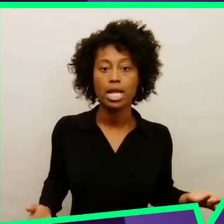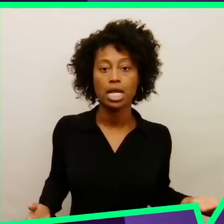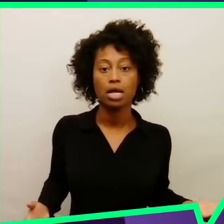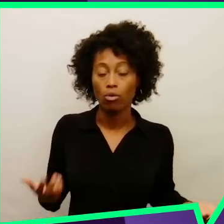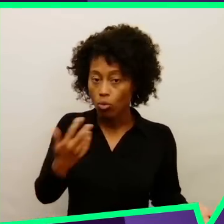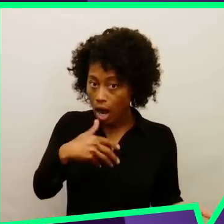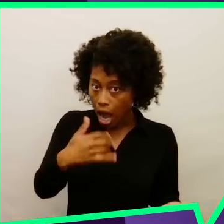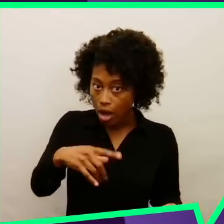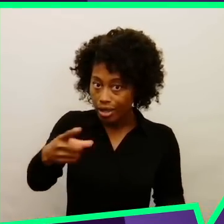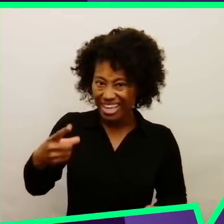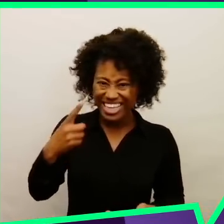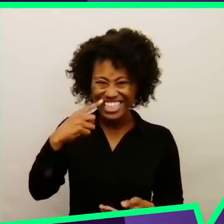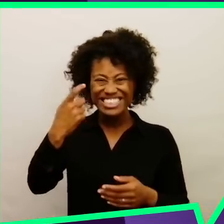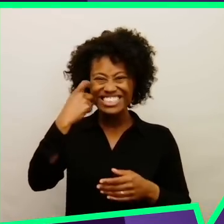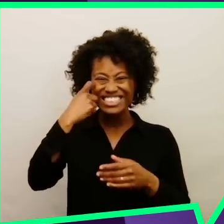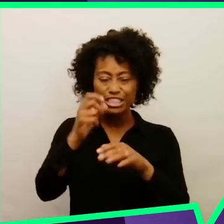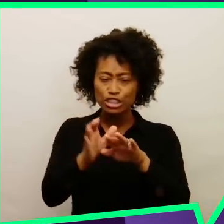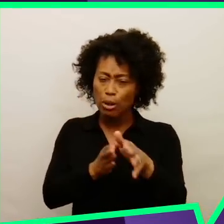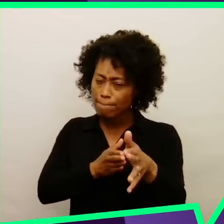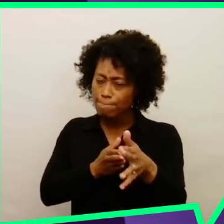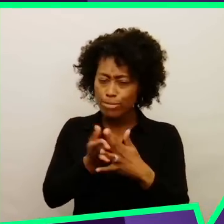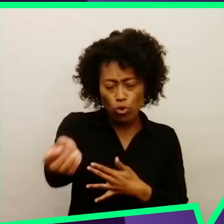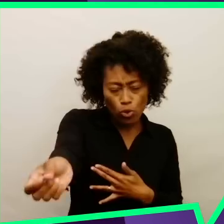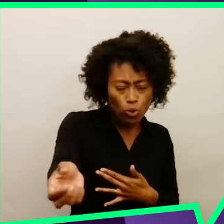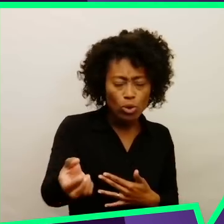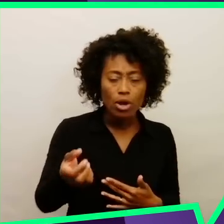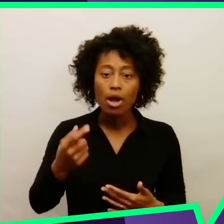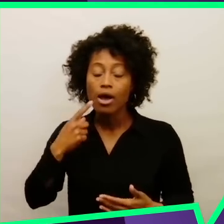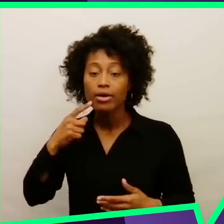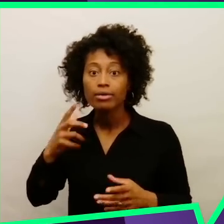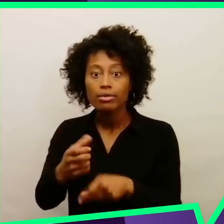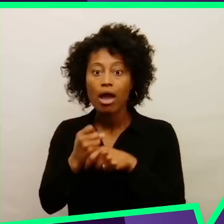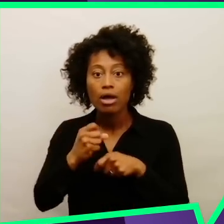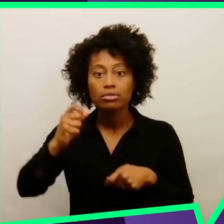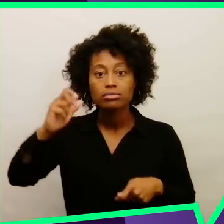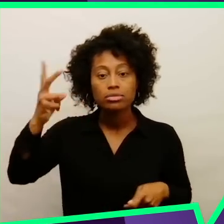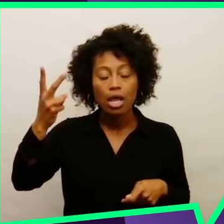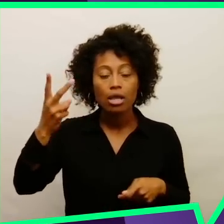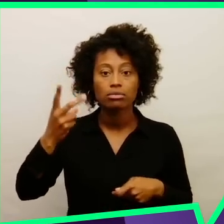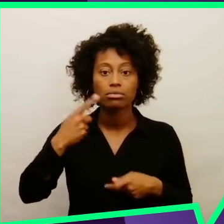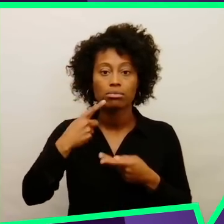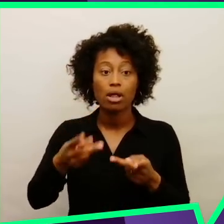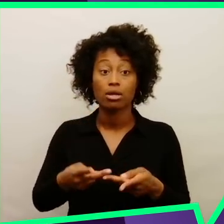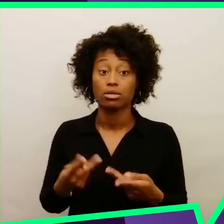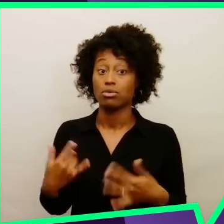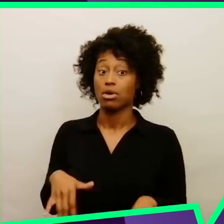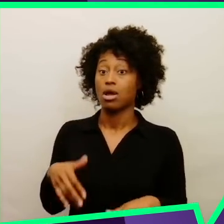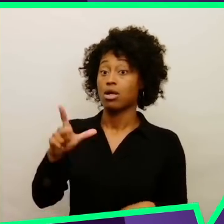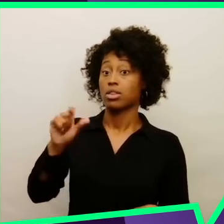Here he goes. He just rocketed himself to second place. Lily, that has got to be a more dramatic way